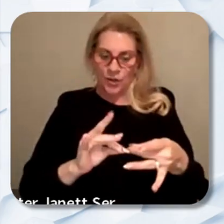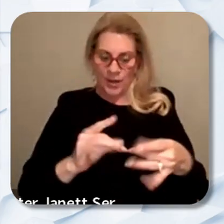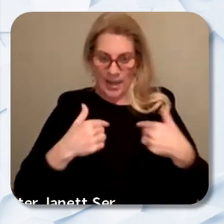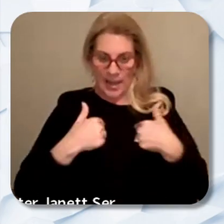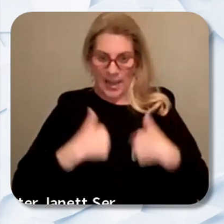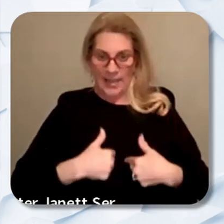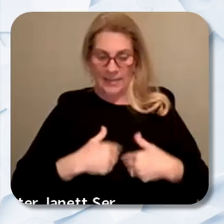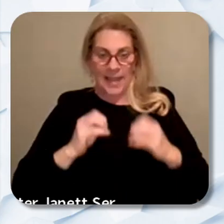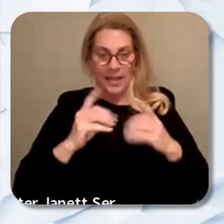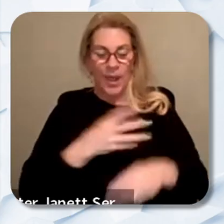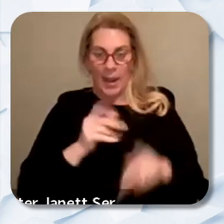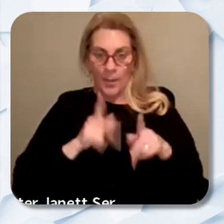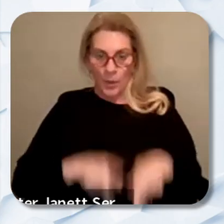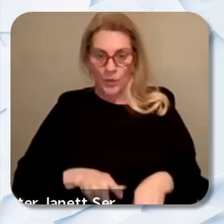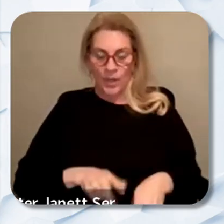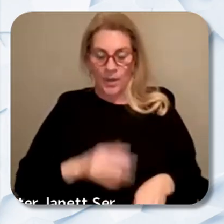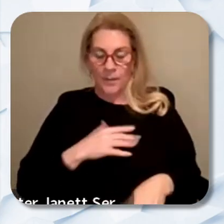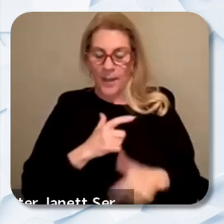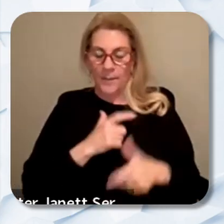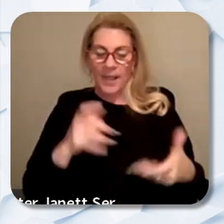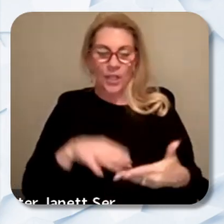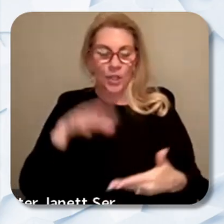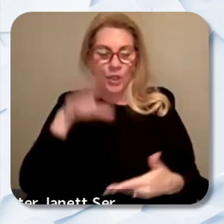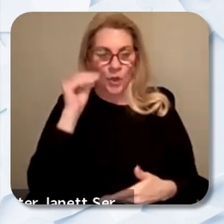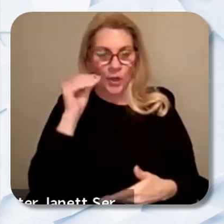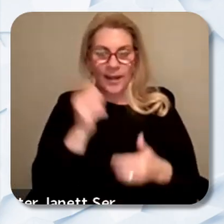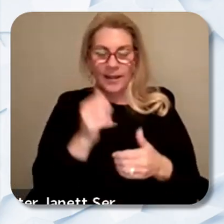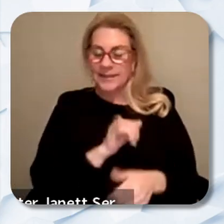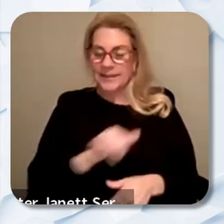a person alone. My biggest takeaway here with CLASS is like everyone is saying just be you